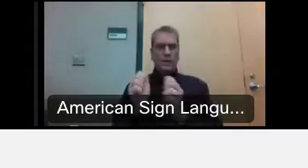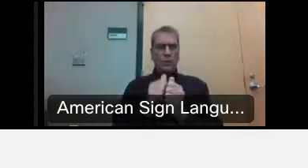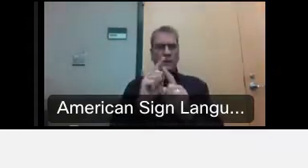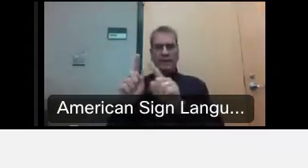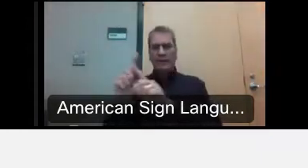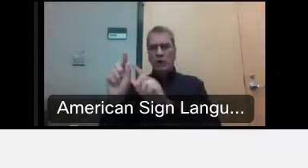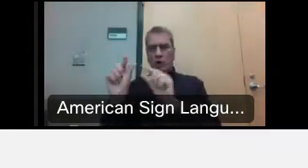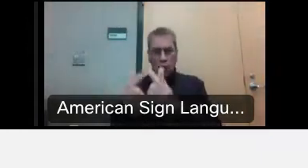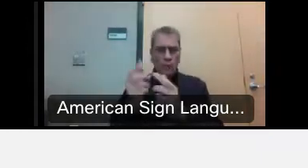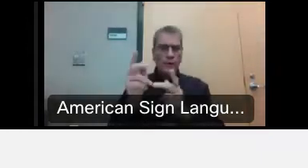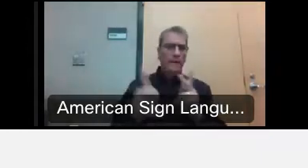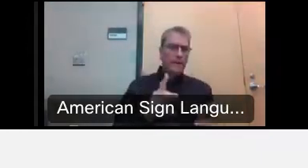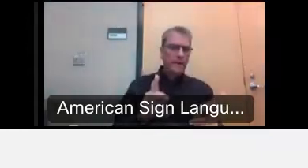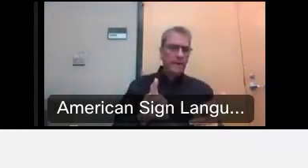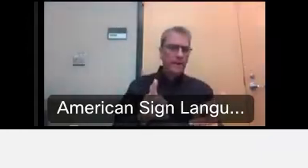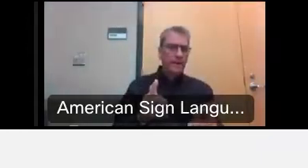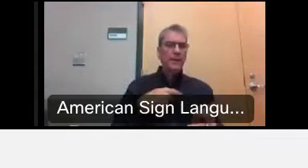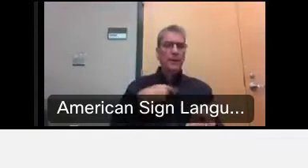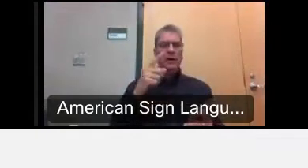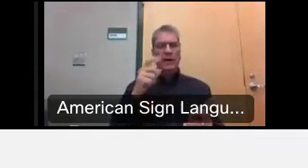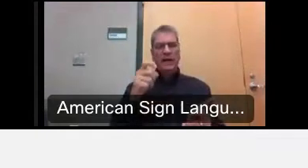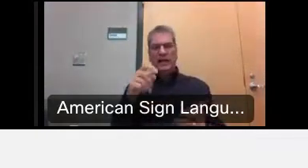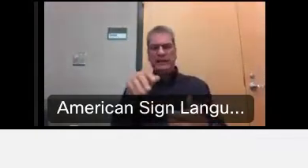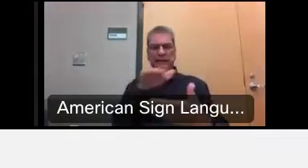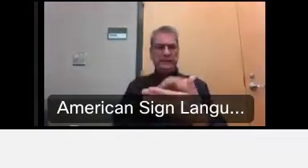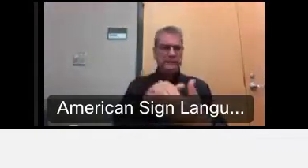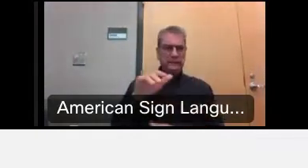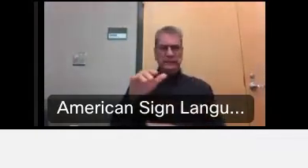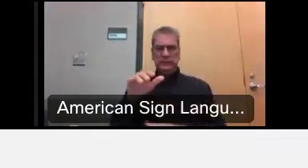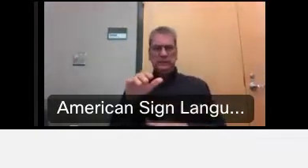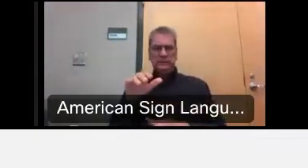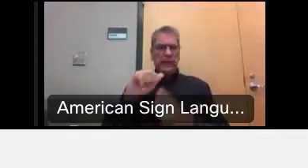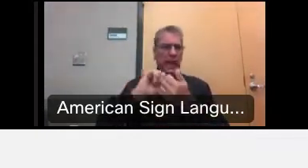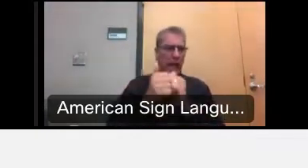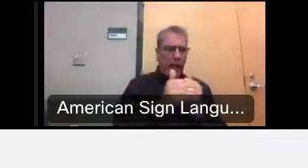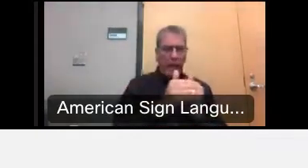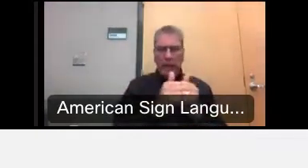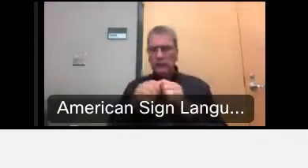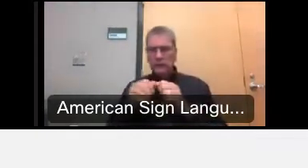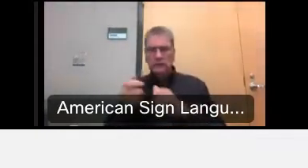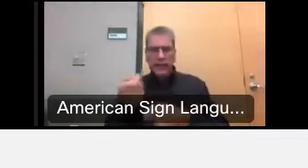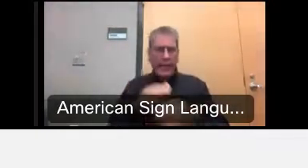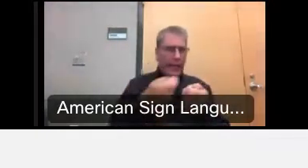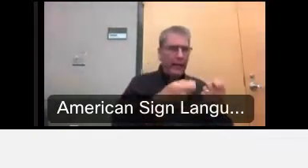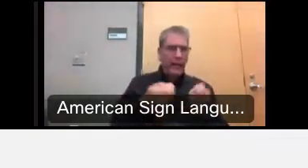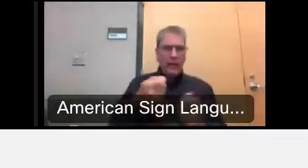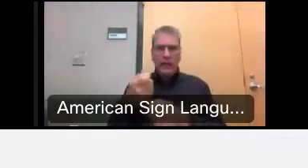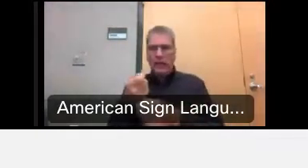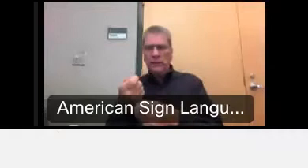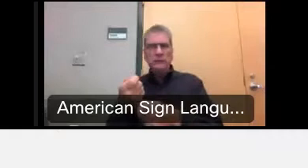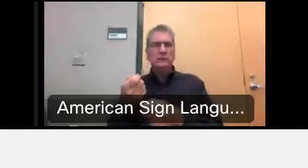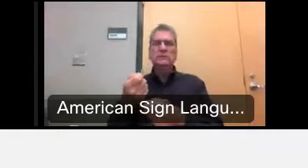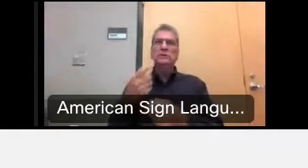We had to go through again, a lot of logistics in terms of handling this, uh, massive, uh,